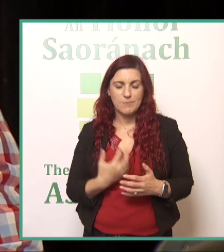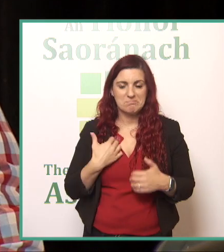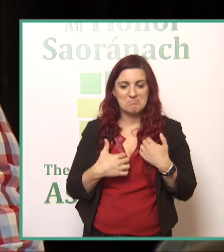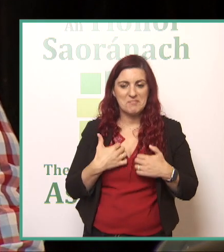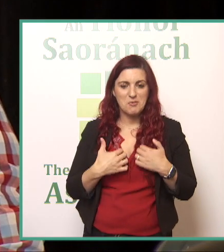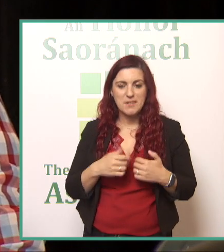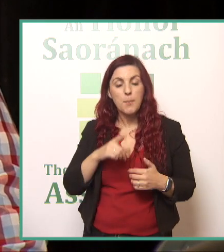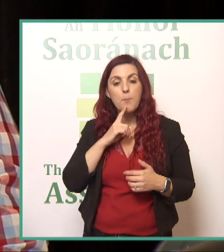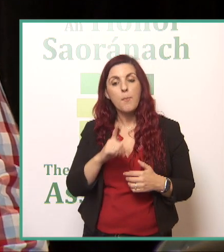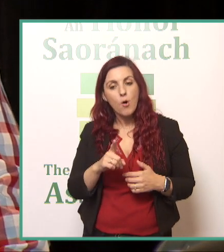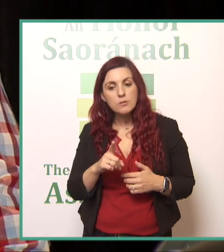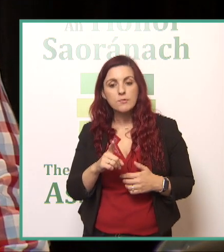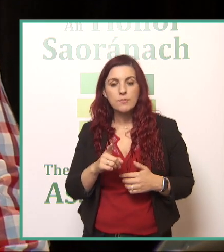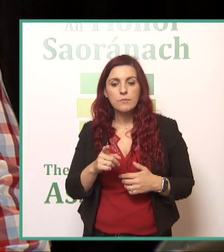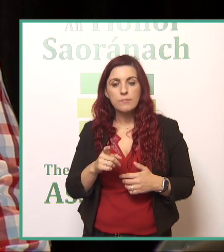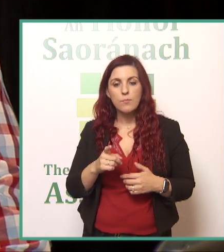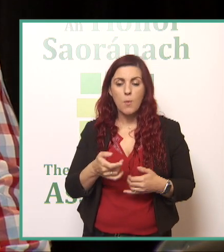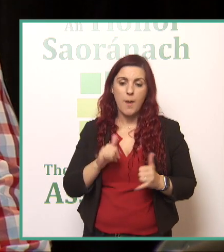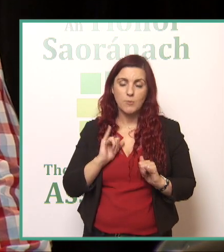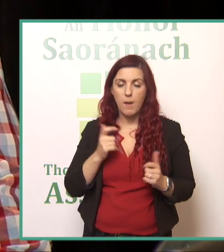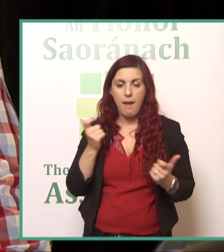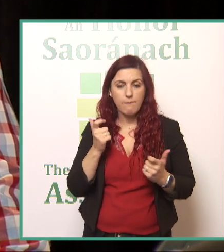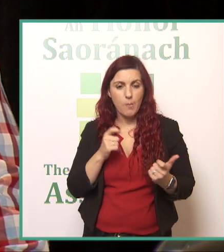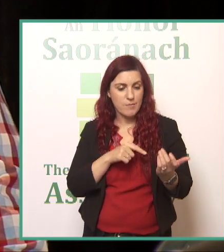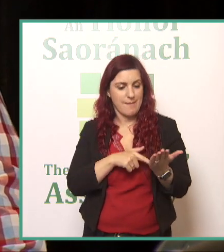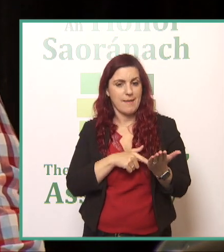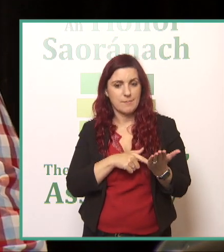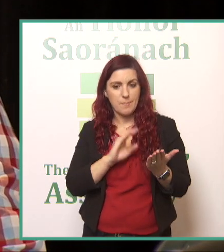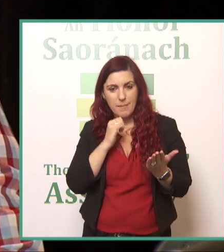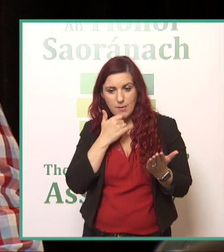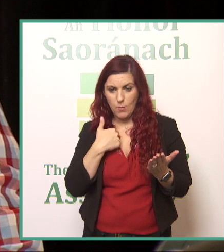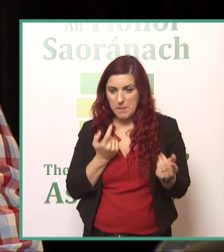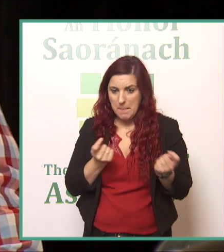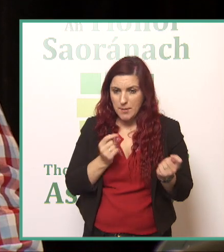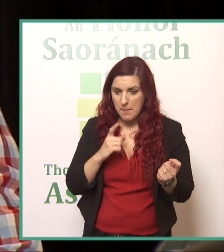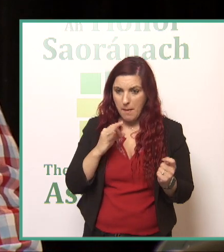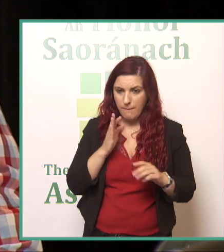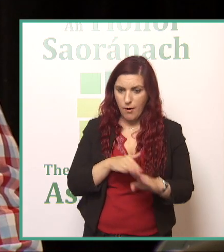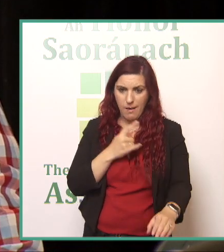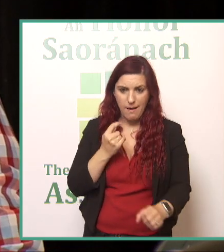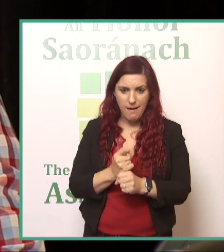again, we were able to smile because we've been we've been managing this bug for a long long time and it's